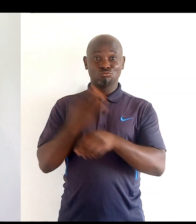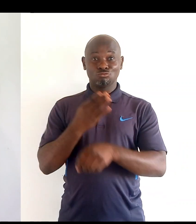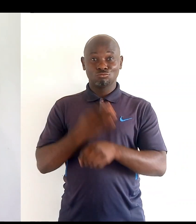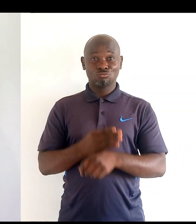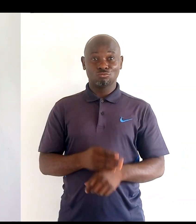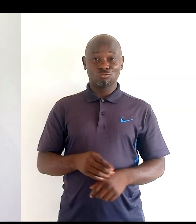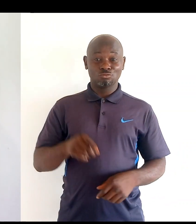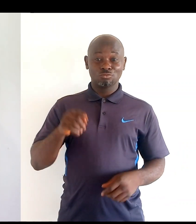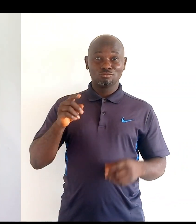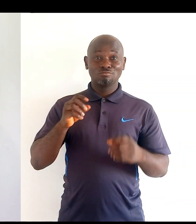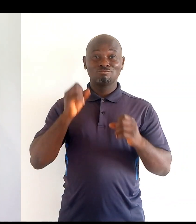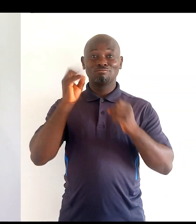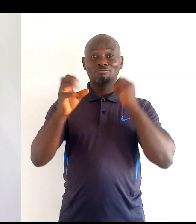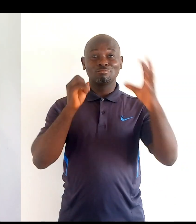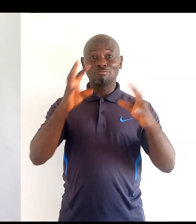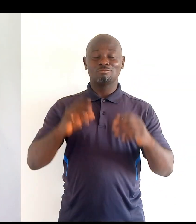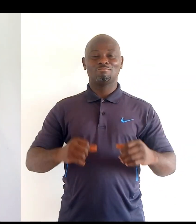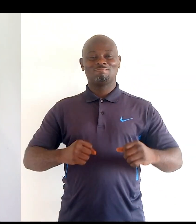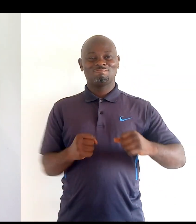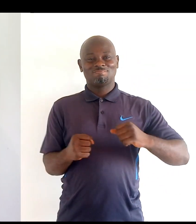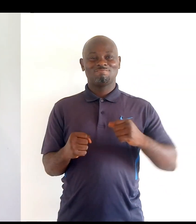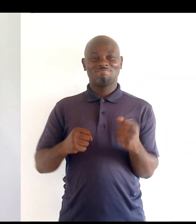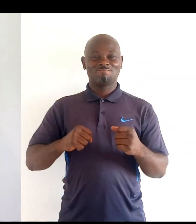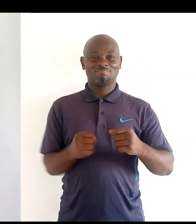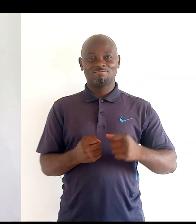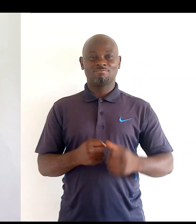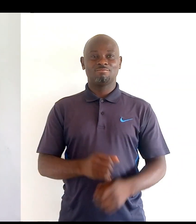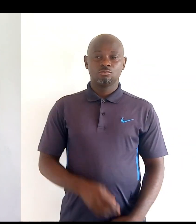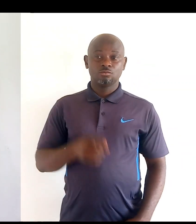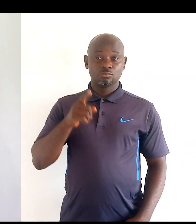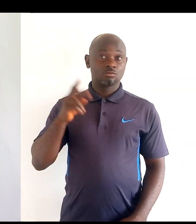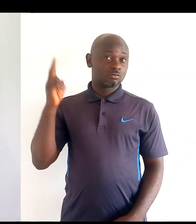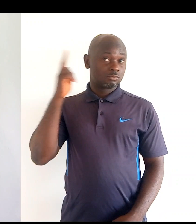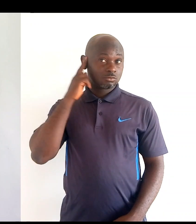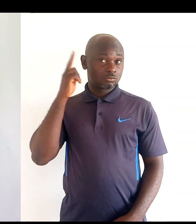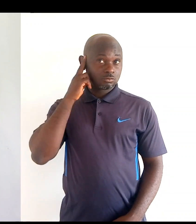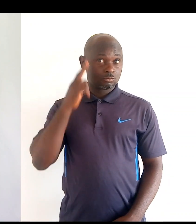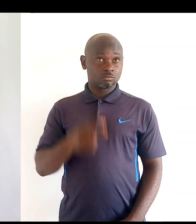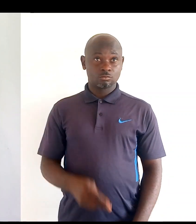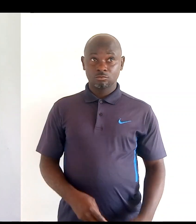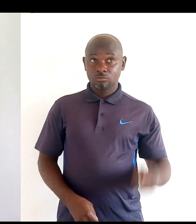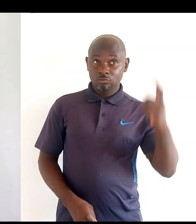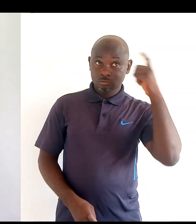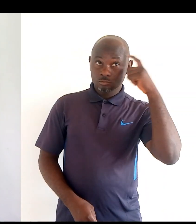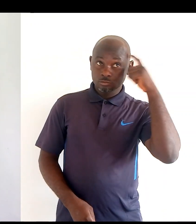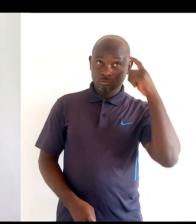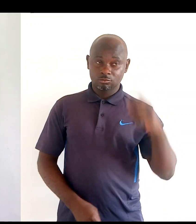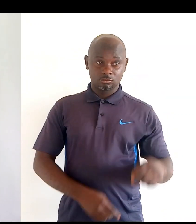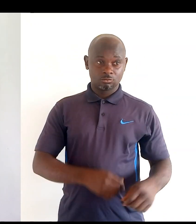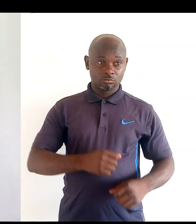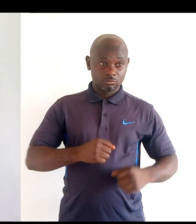people in different places across the world. Our focus on this channel is to focus on a deaf child